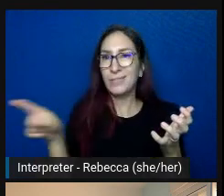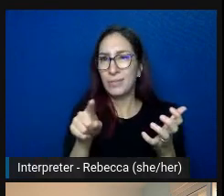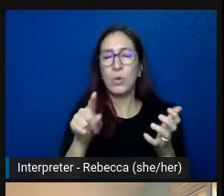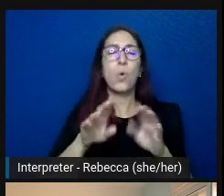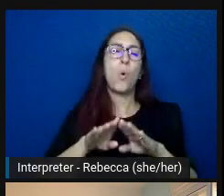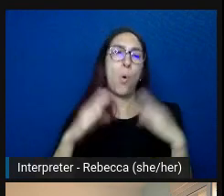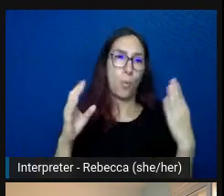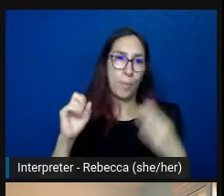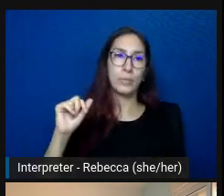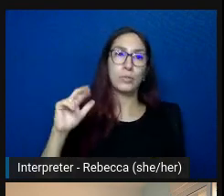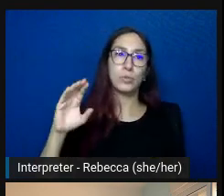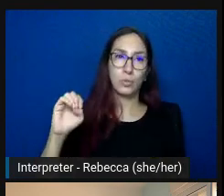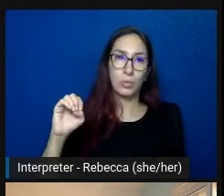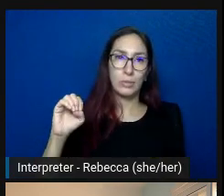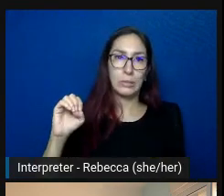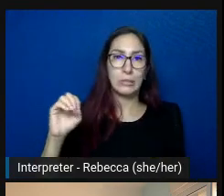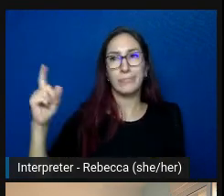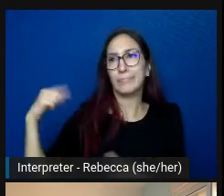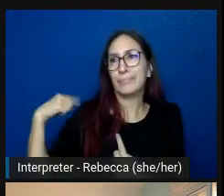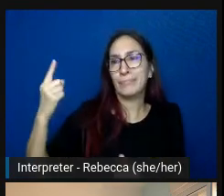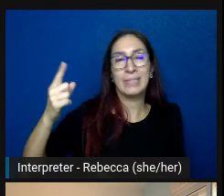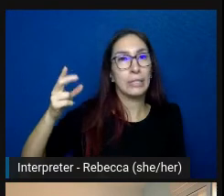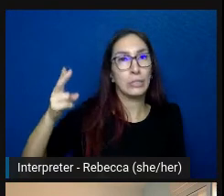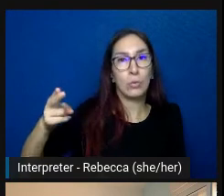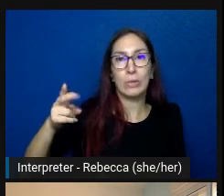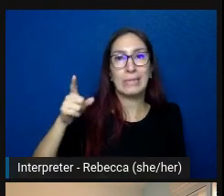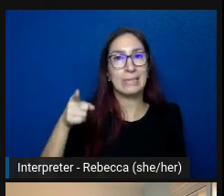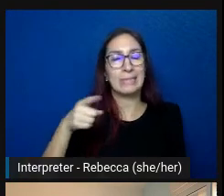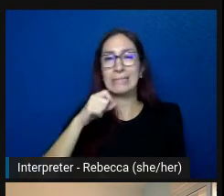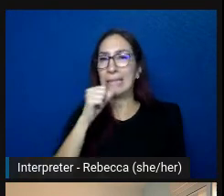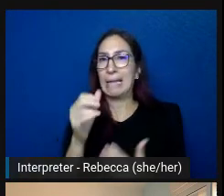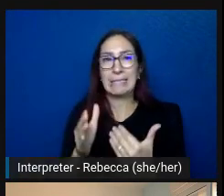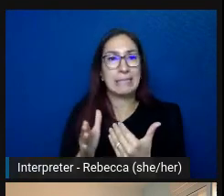Historically, it's not being easy to send changes to Joomla.